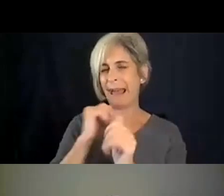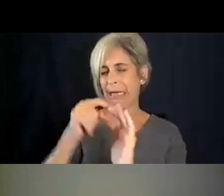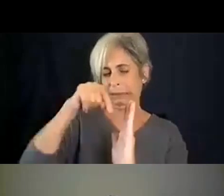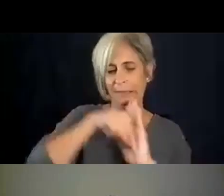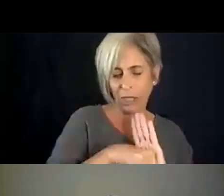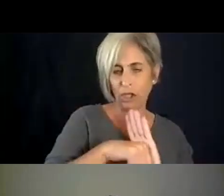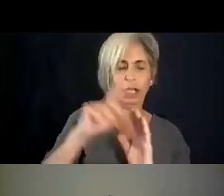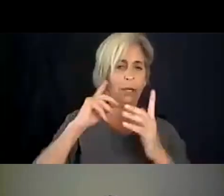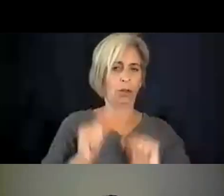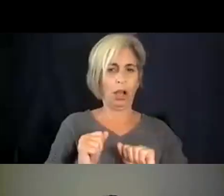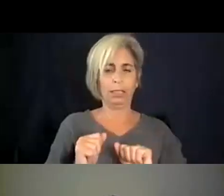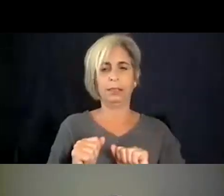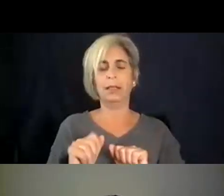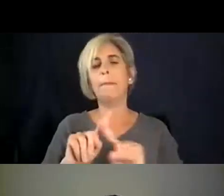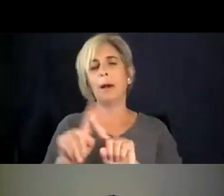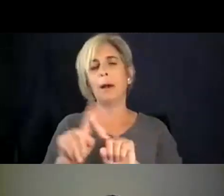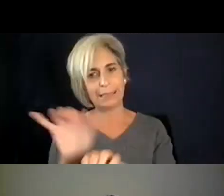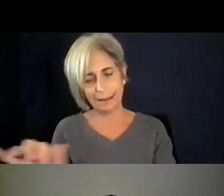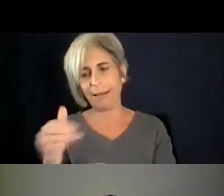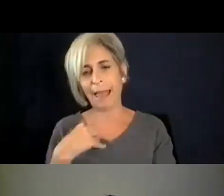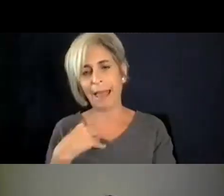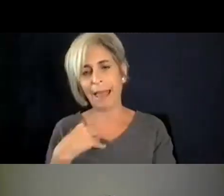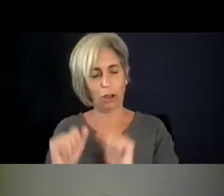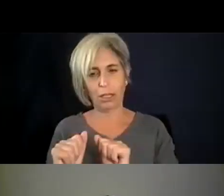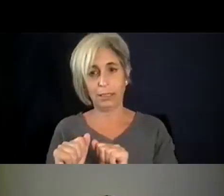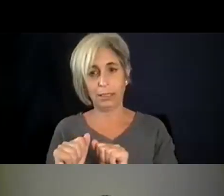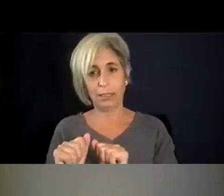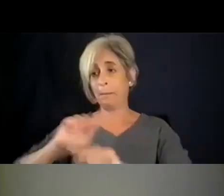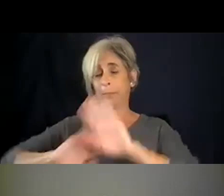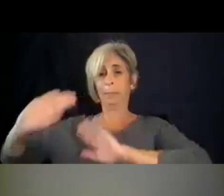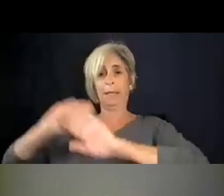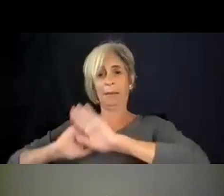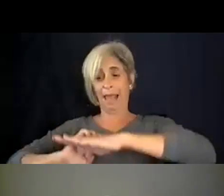Back in elementary school, I didn't really know what nerve deafness meant